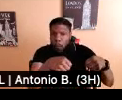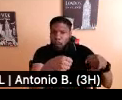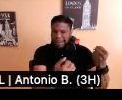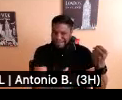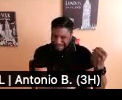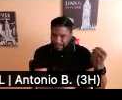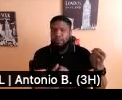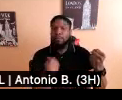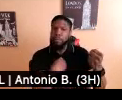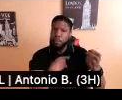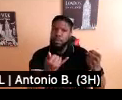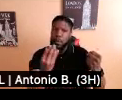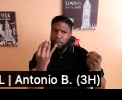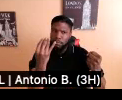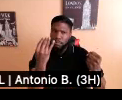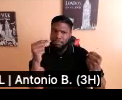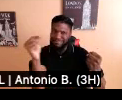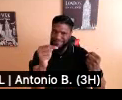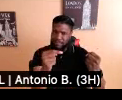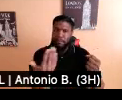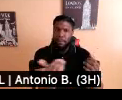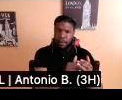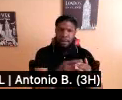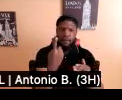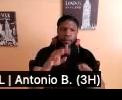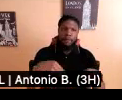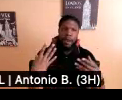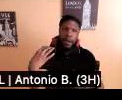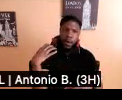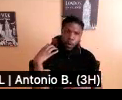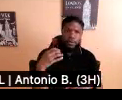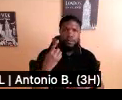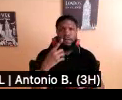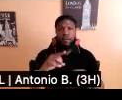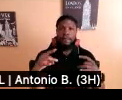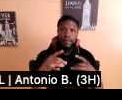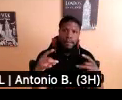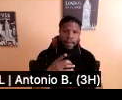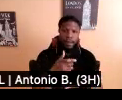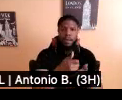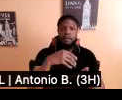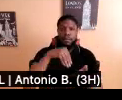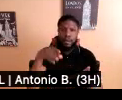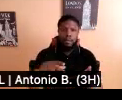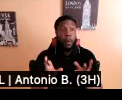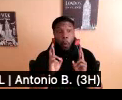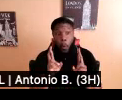be on site to help students. Hopefully that can be how this program evolves in the future.